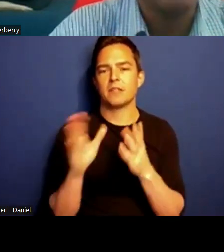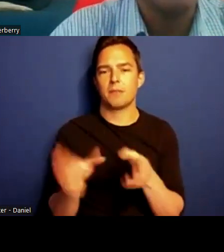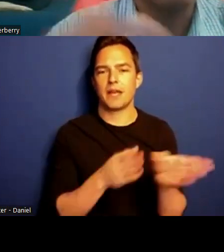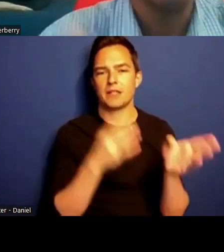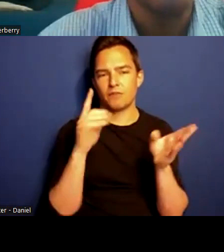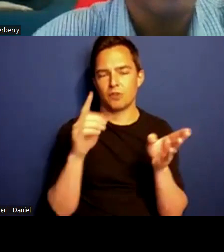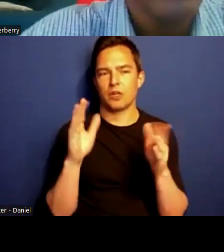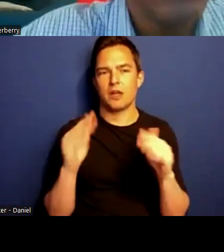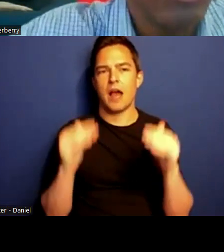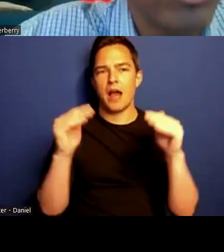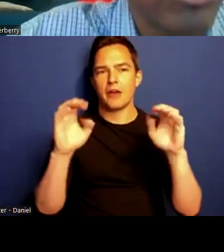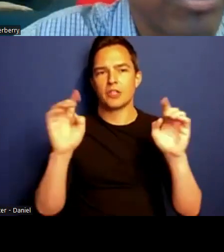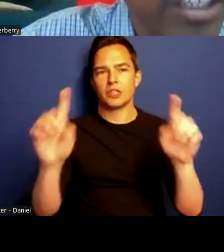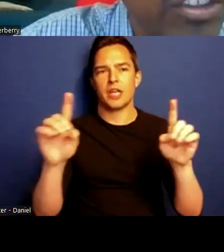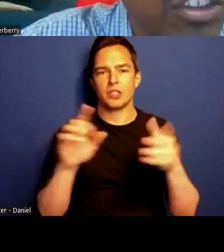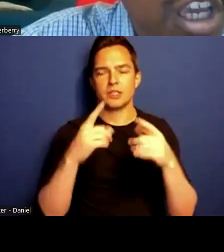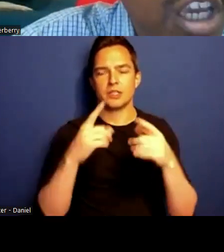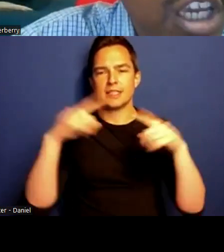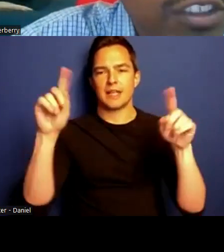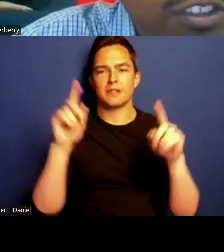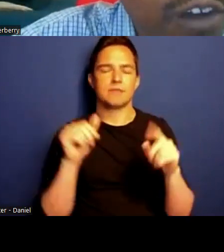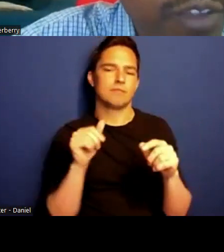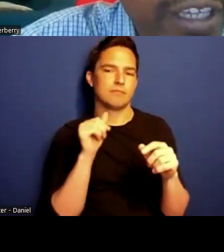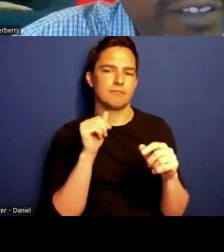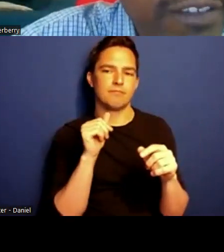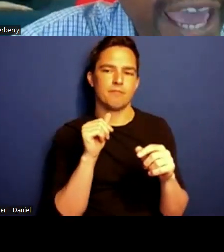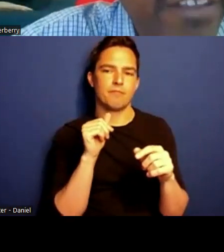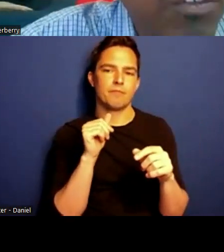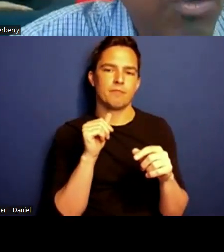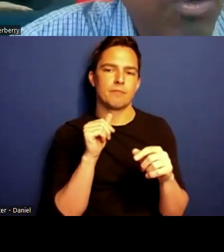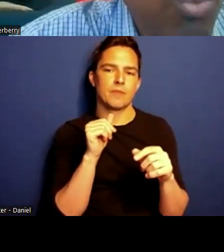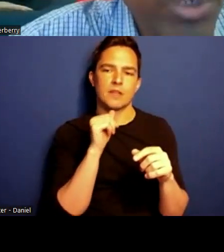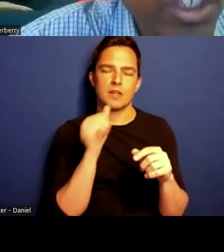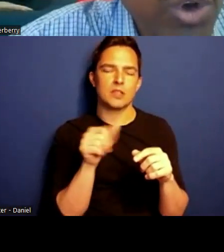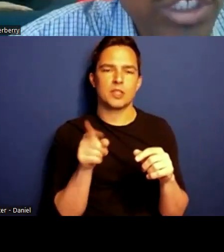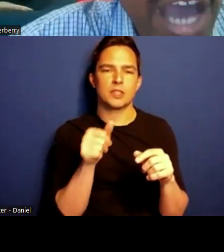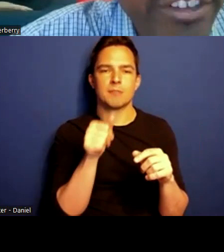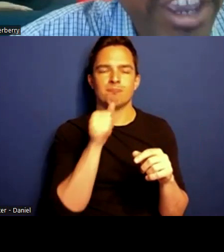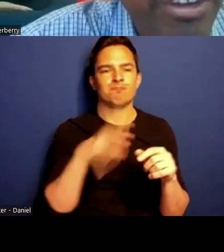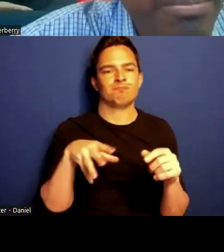success. In other words, don't just take stuff that when they go to the higher education and